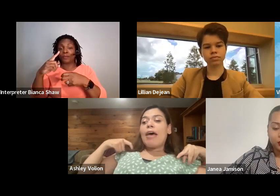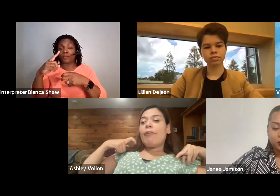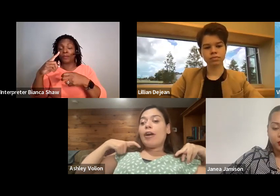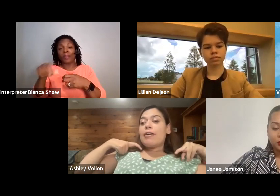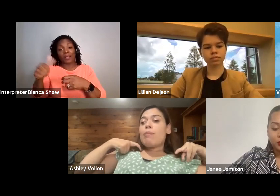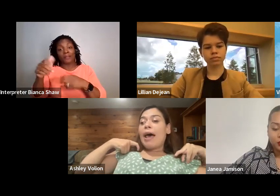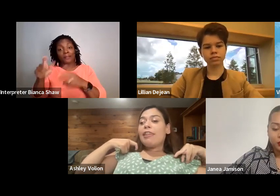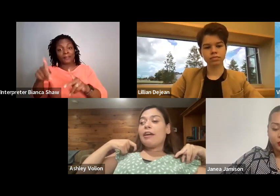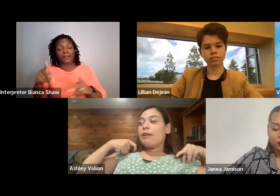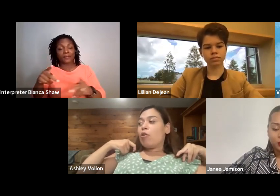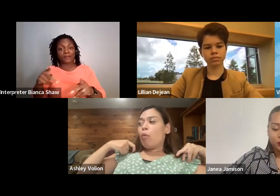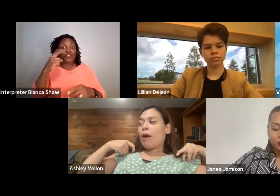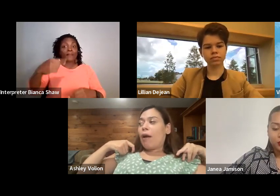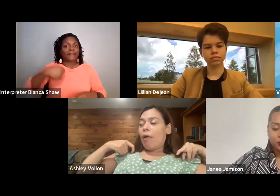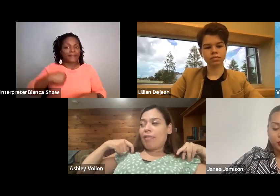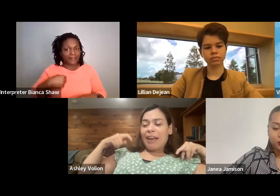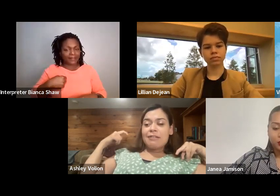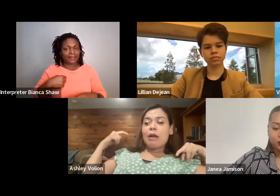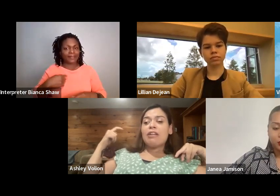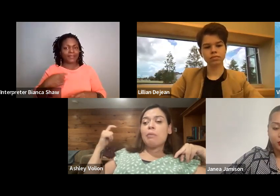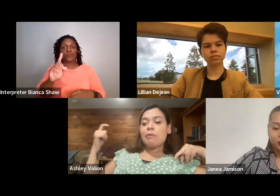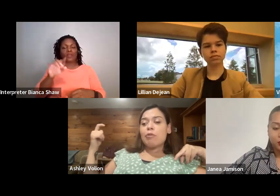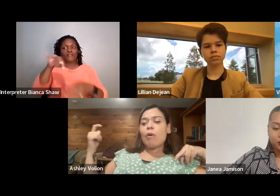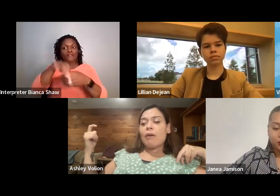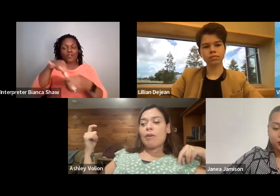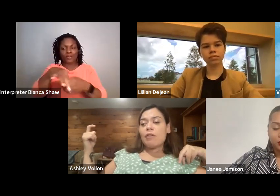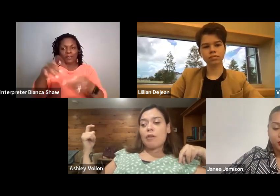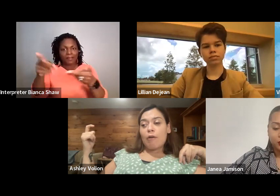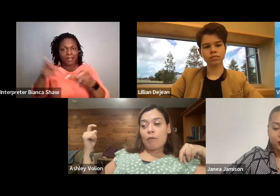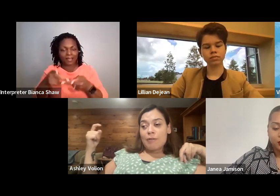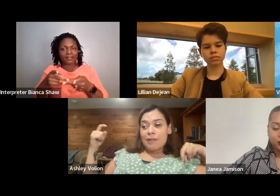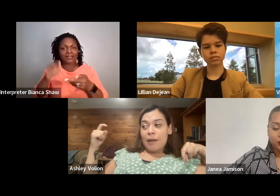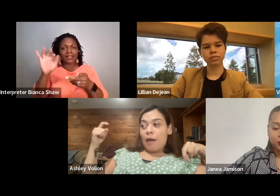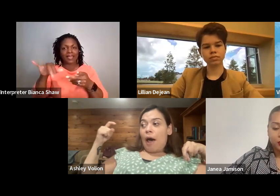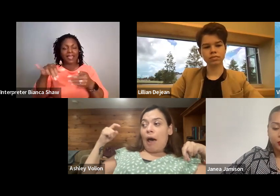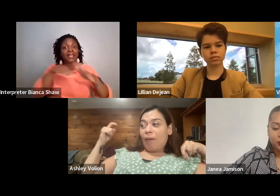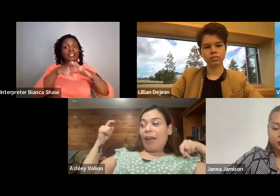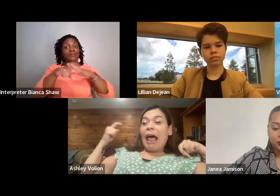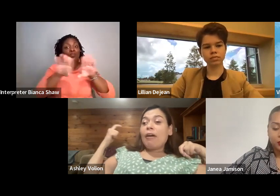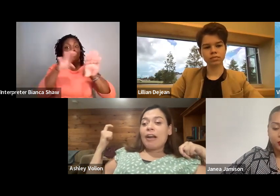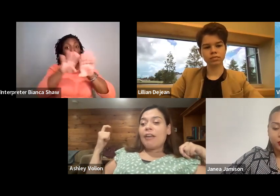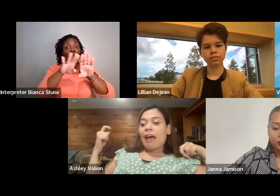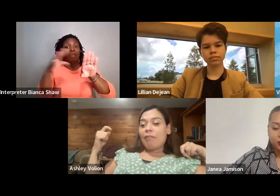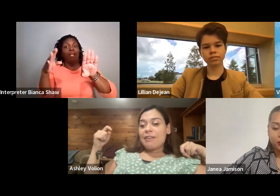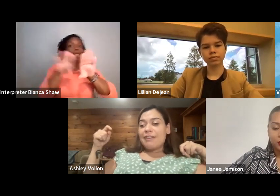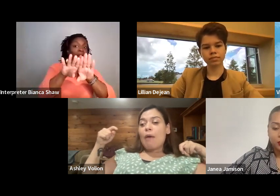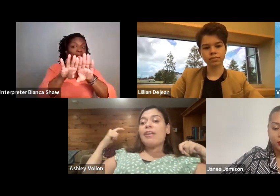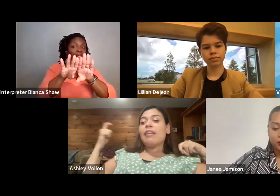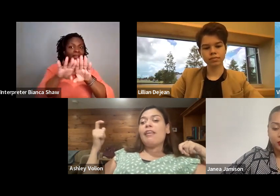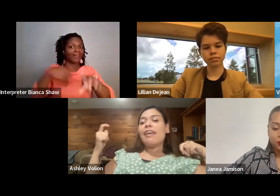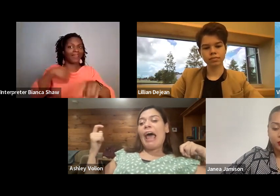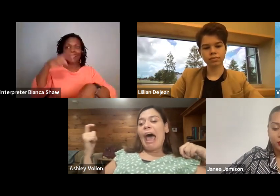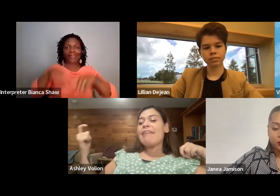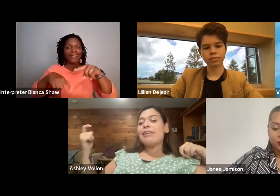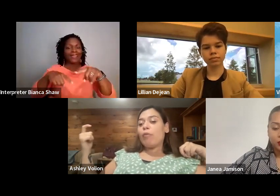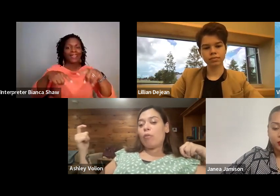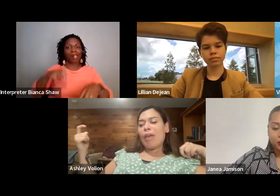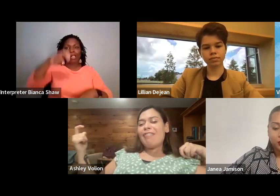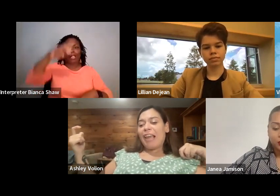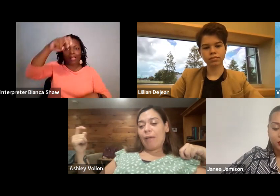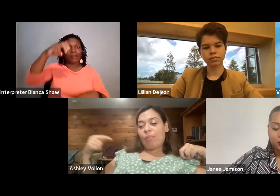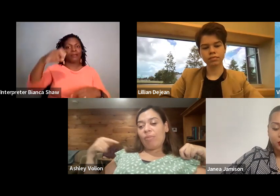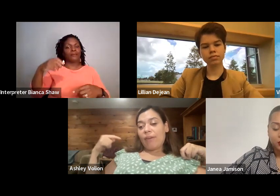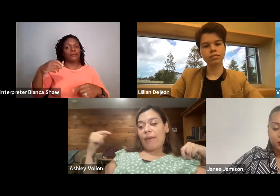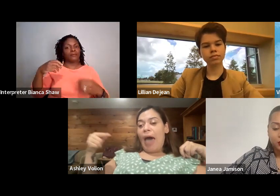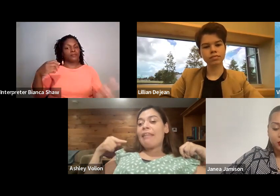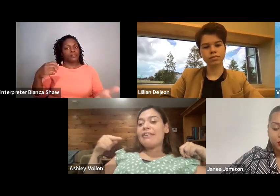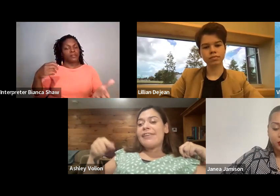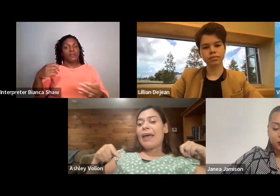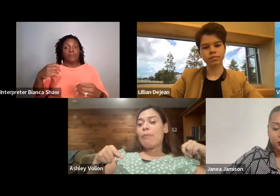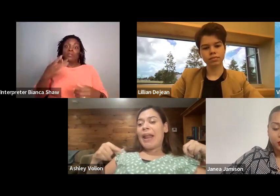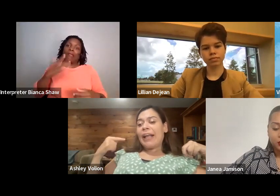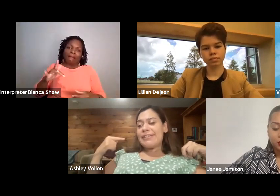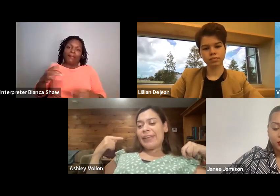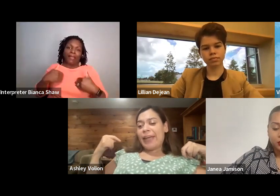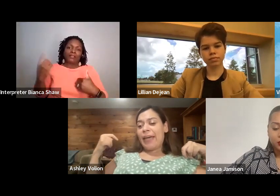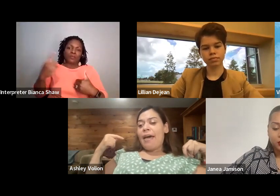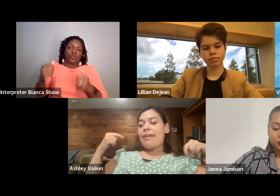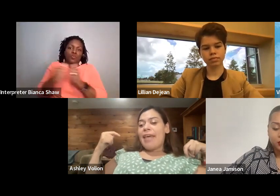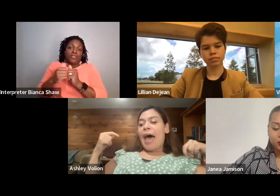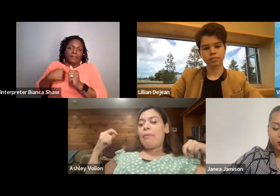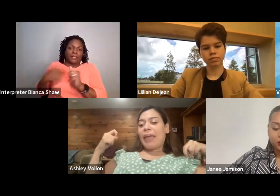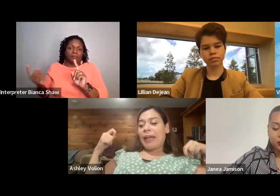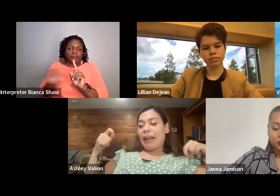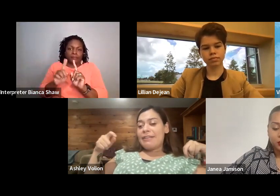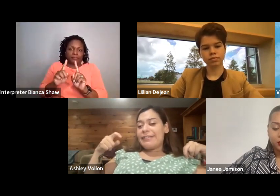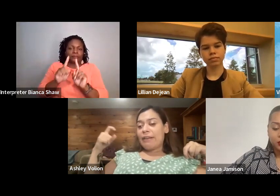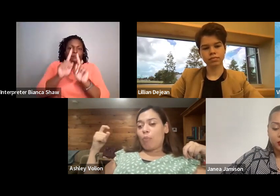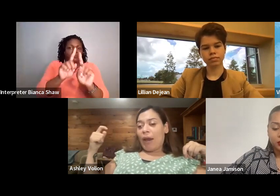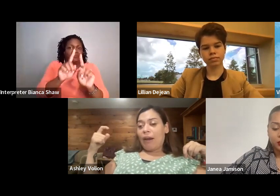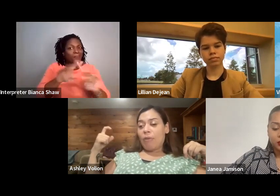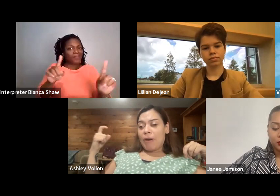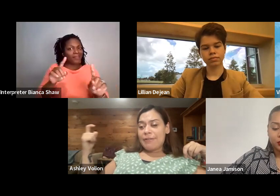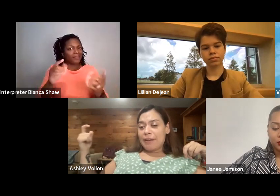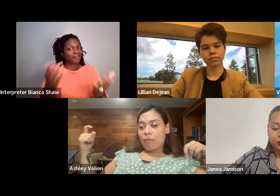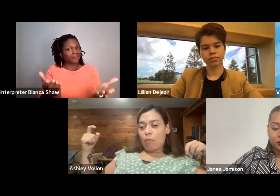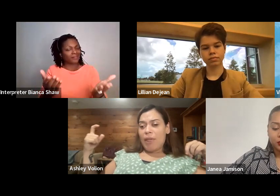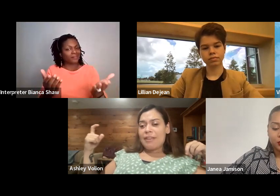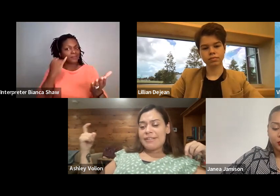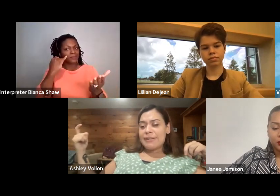At my voting spot, the door the accessible jaw was closed, and I couldn't climb the steps, and luckily I had someone with me at the time, but I could see that being in the instance where the person with the